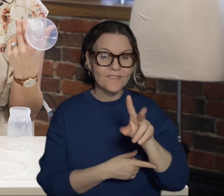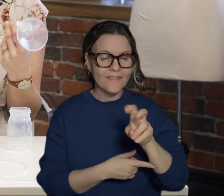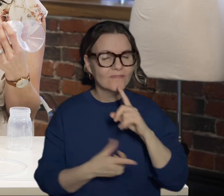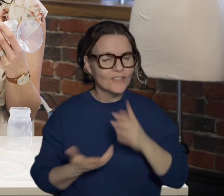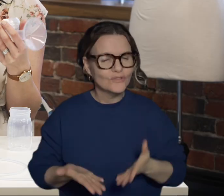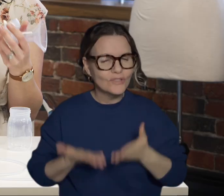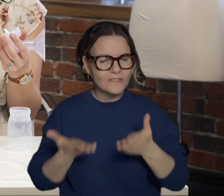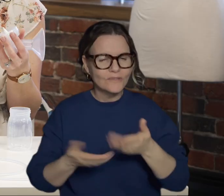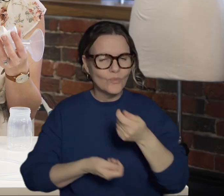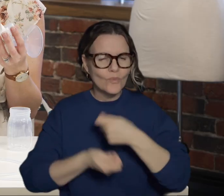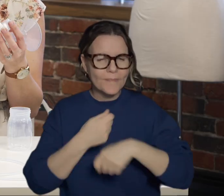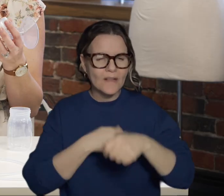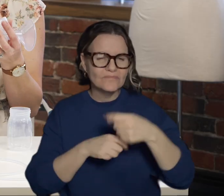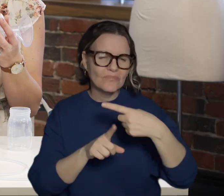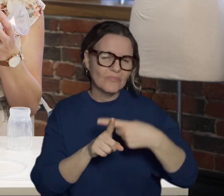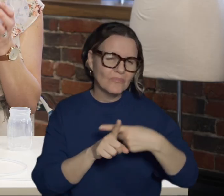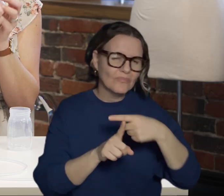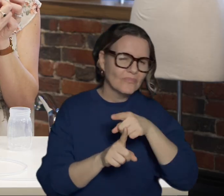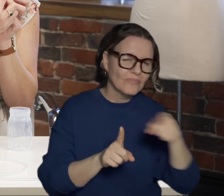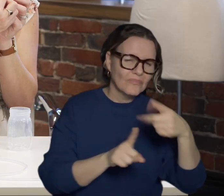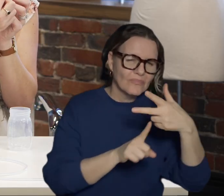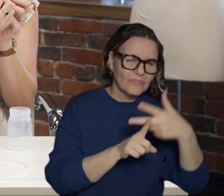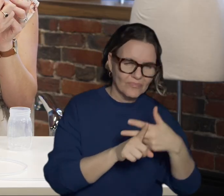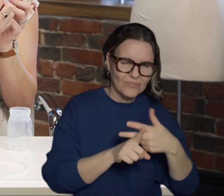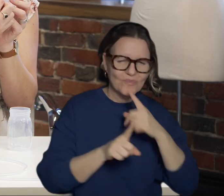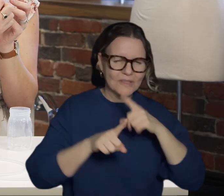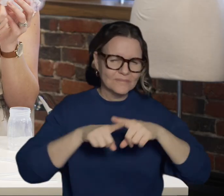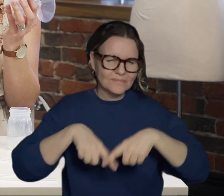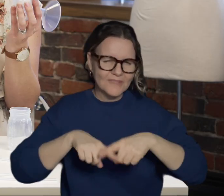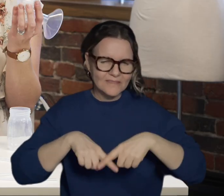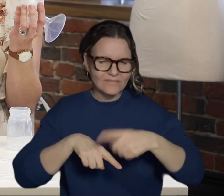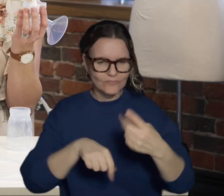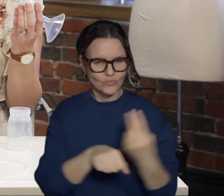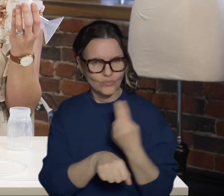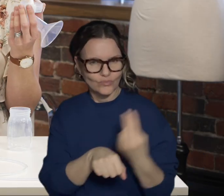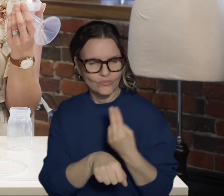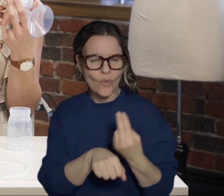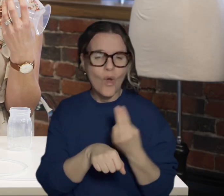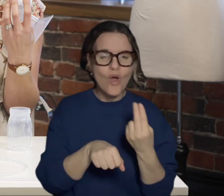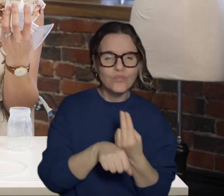really depending on use and that's because it can be worn down you'll know you need to replace it in